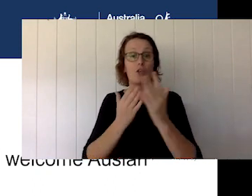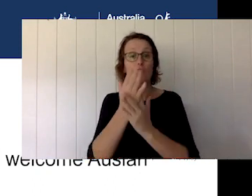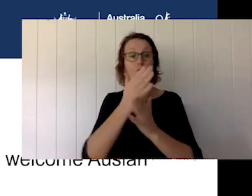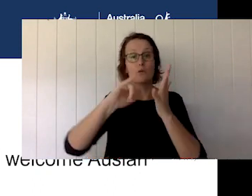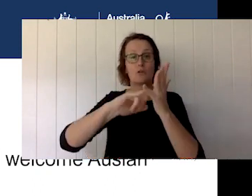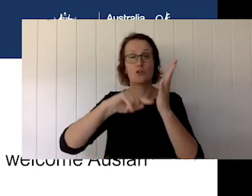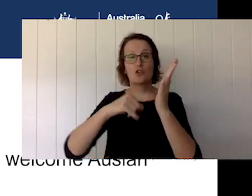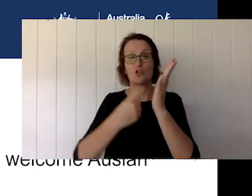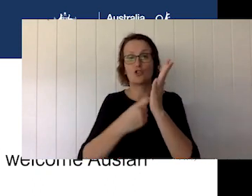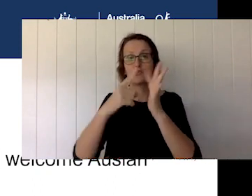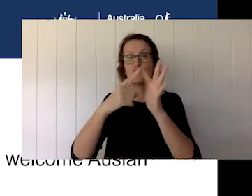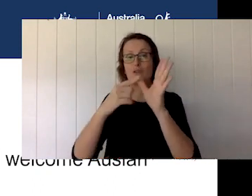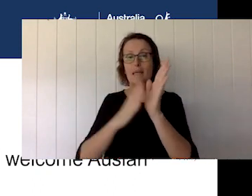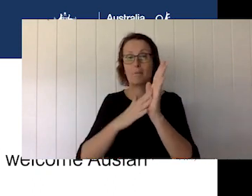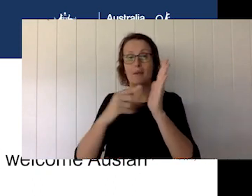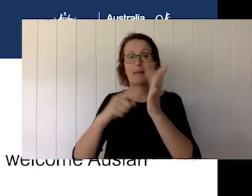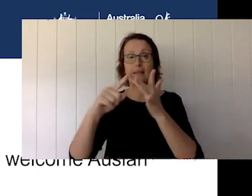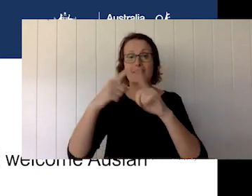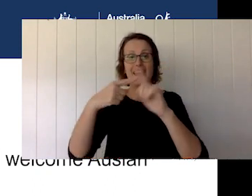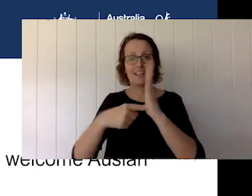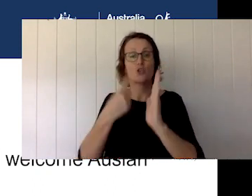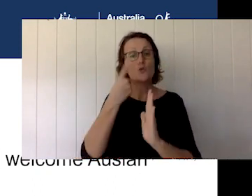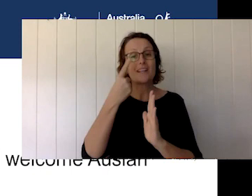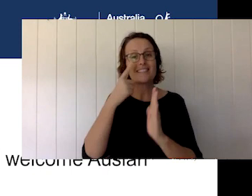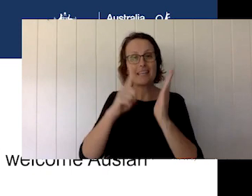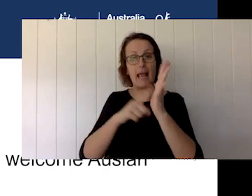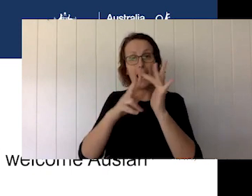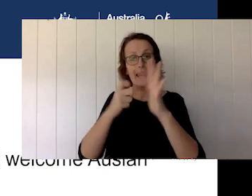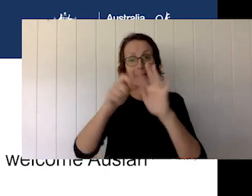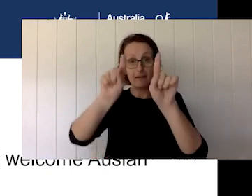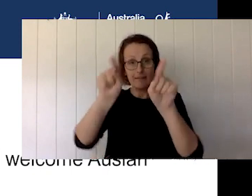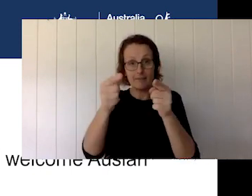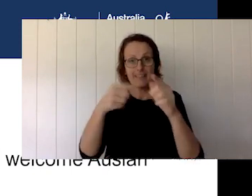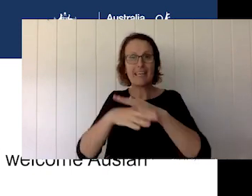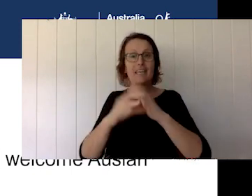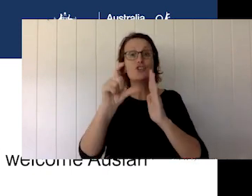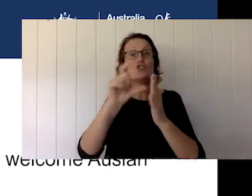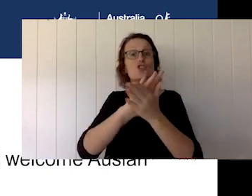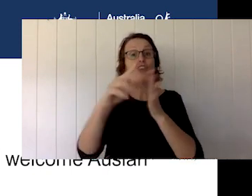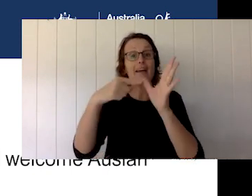system StreamText, and you can access this through the link that's currently in the chat section, and you can access the chat through the